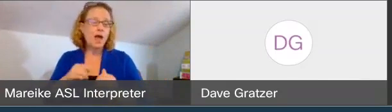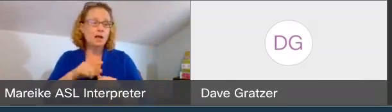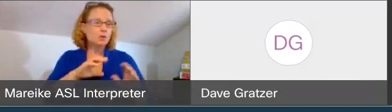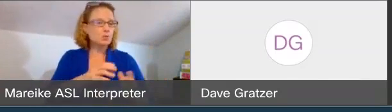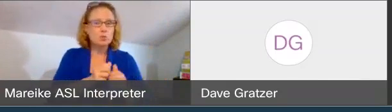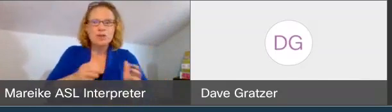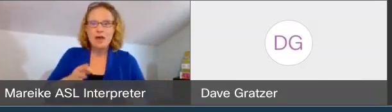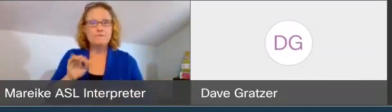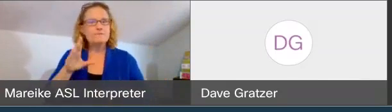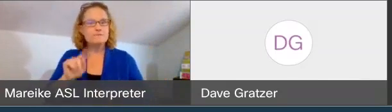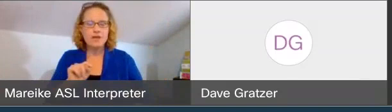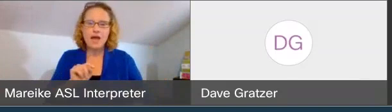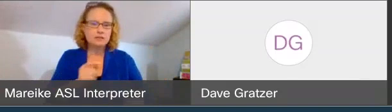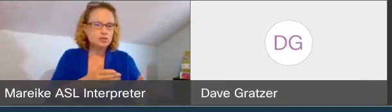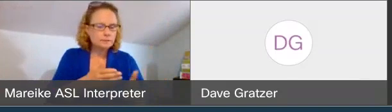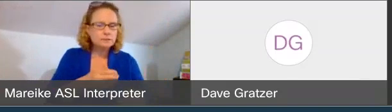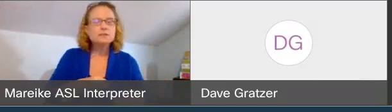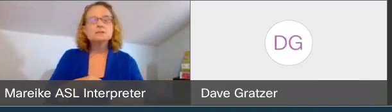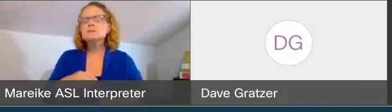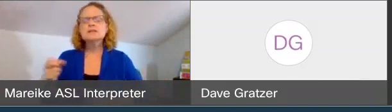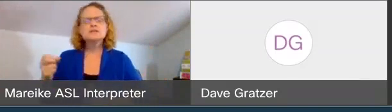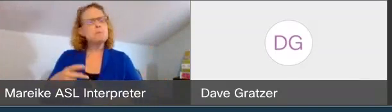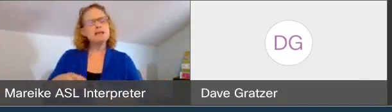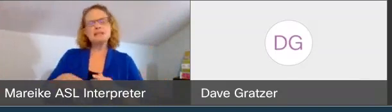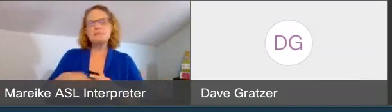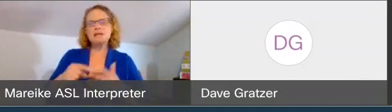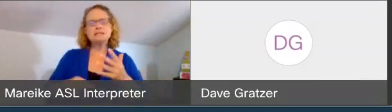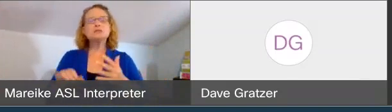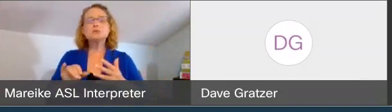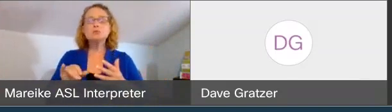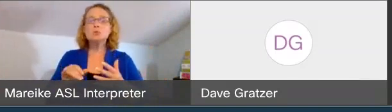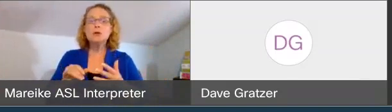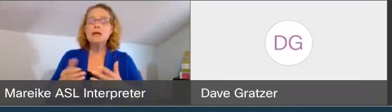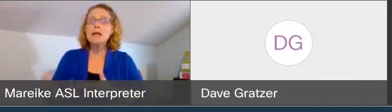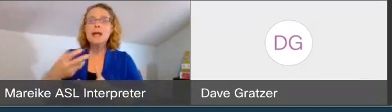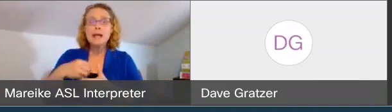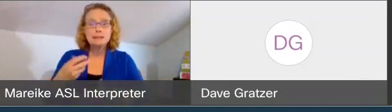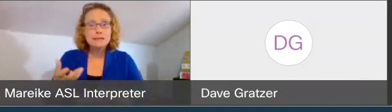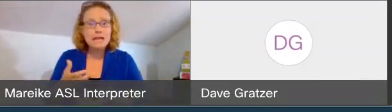And I think just to go back to the basics to engagement. So it's a different population,